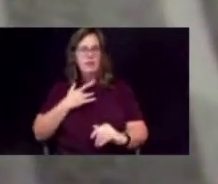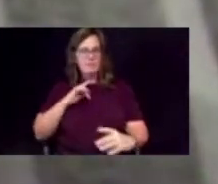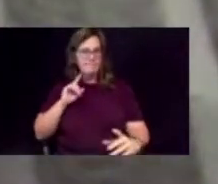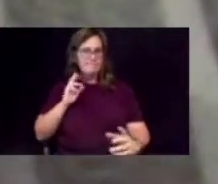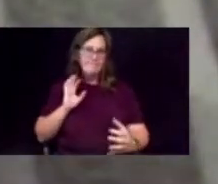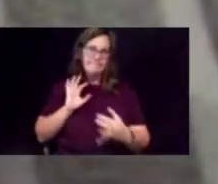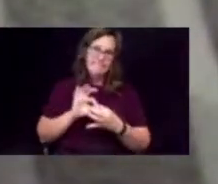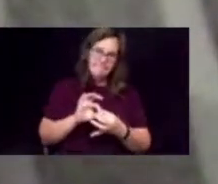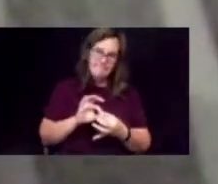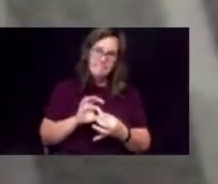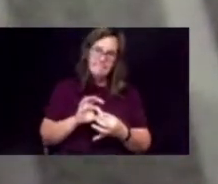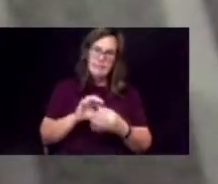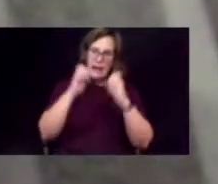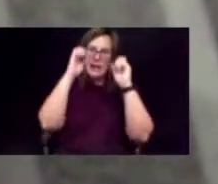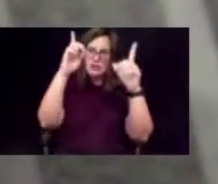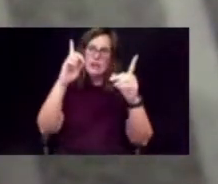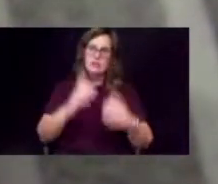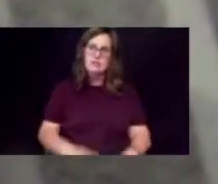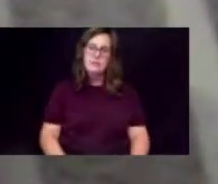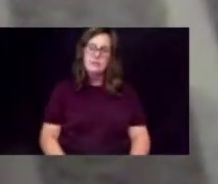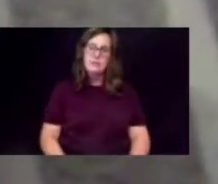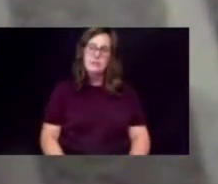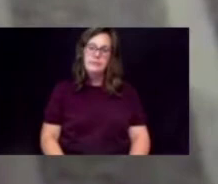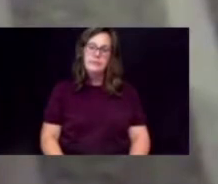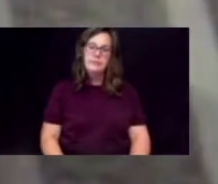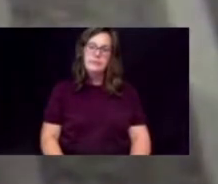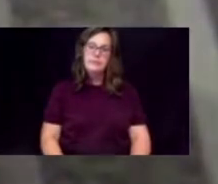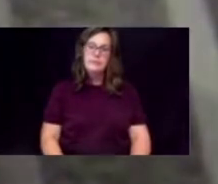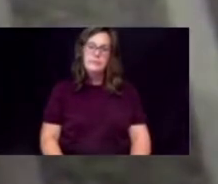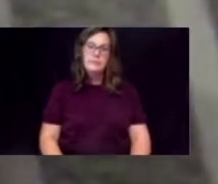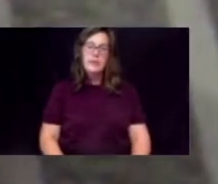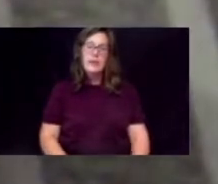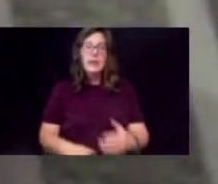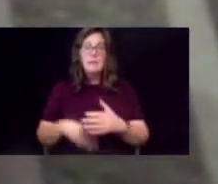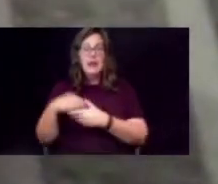and then outside of that um being an african-american person and going to catholic